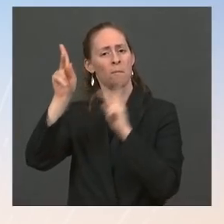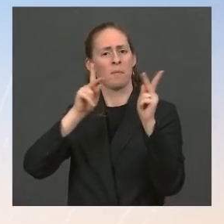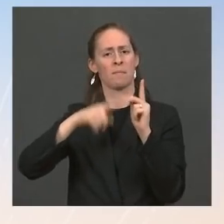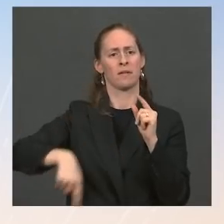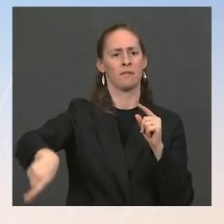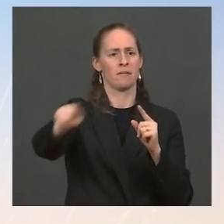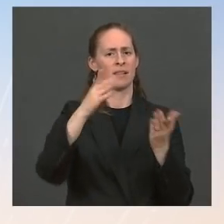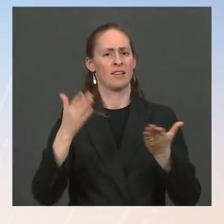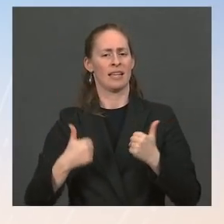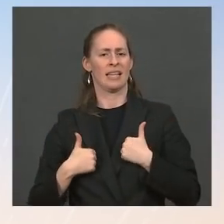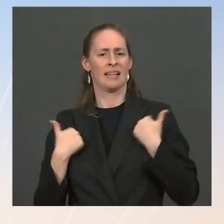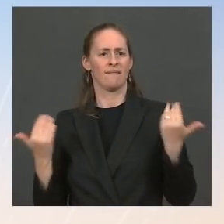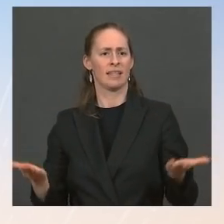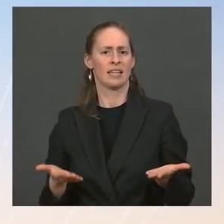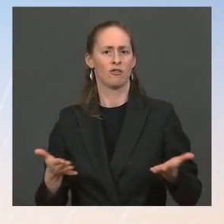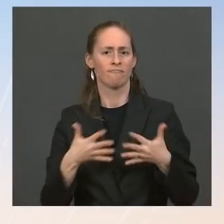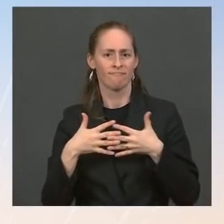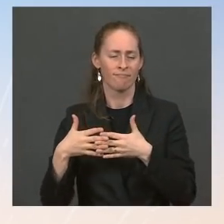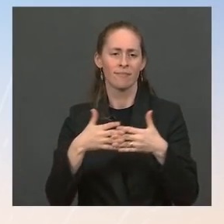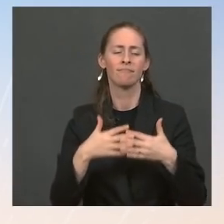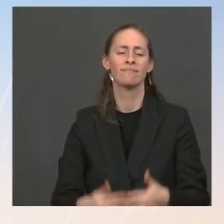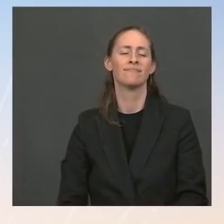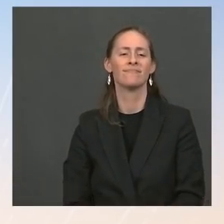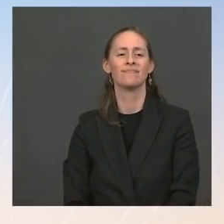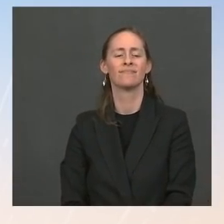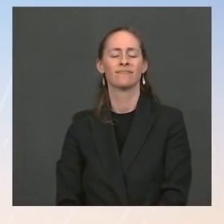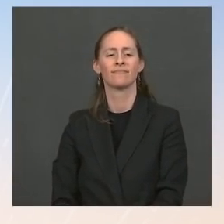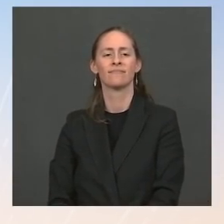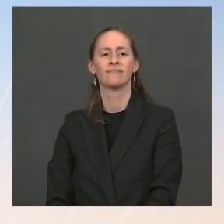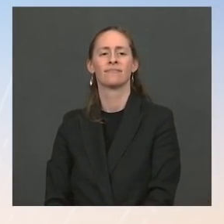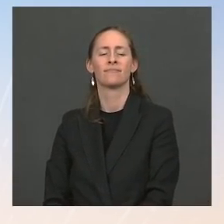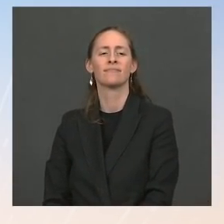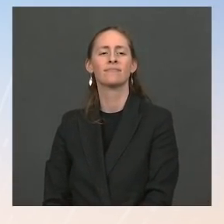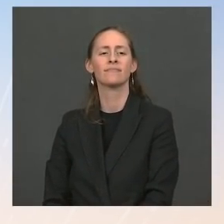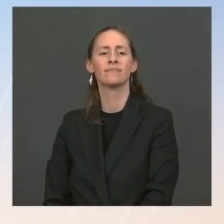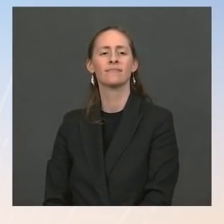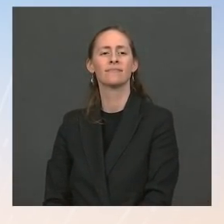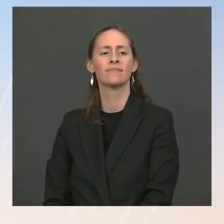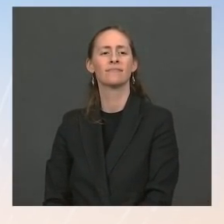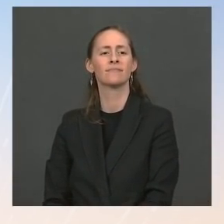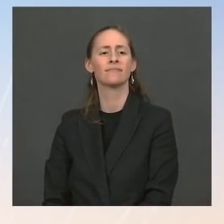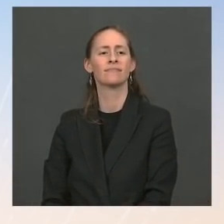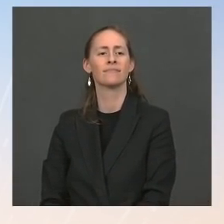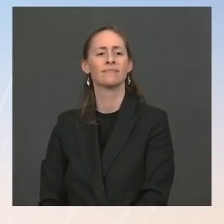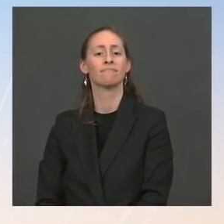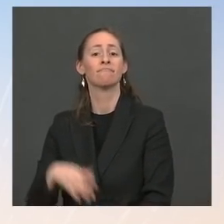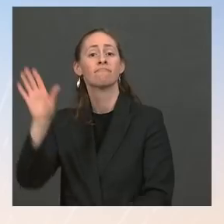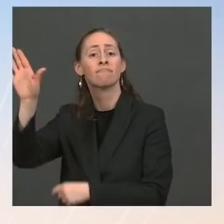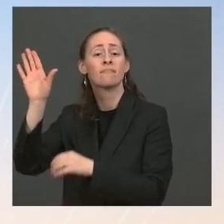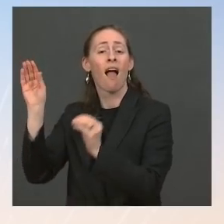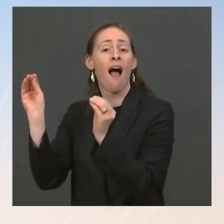The President will continue to -- the door of the Oval Office will continue to be open to working in a bipartisan fashion.